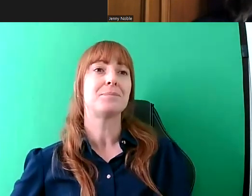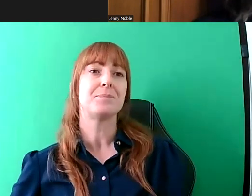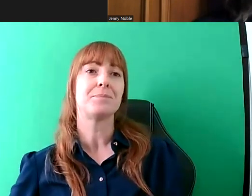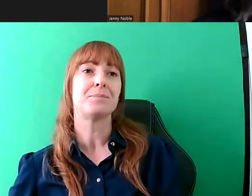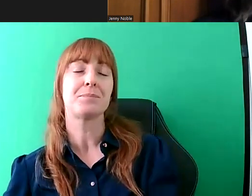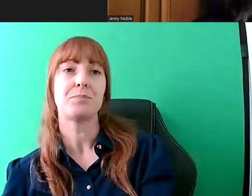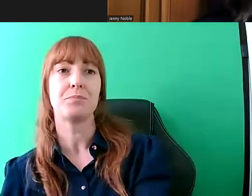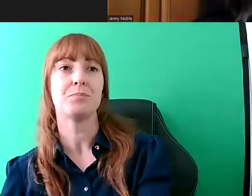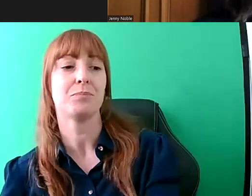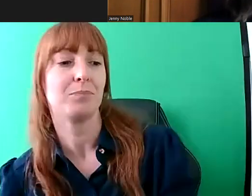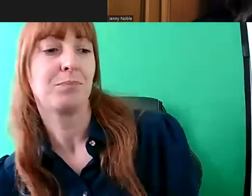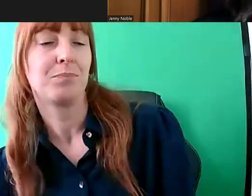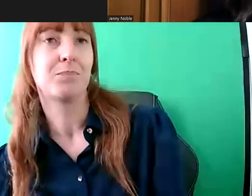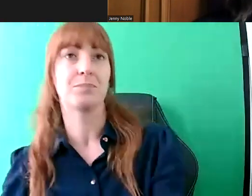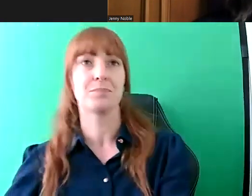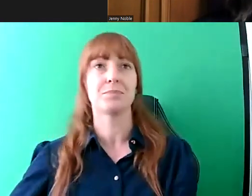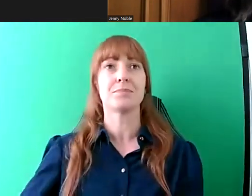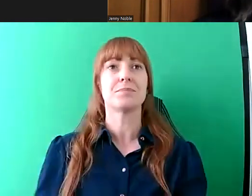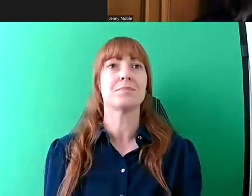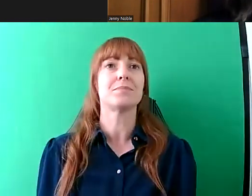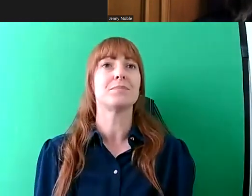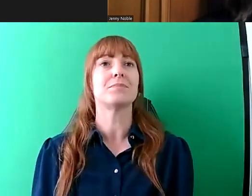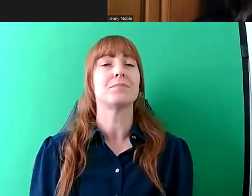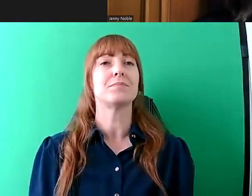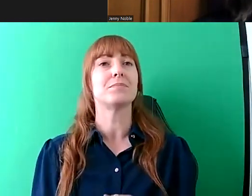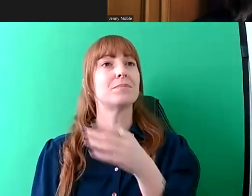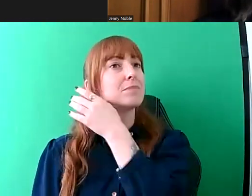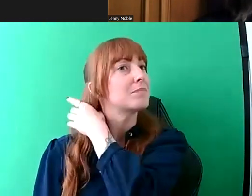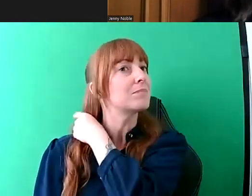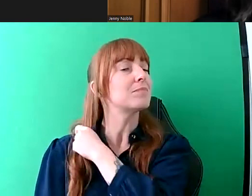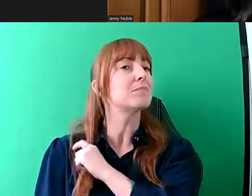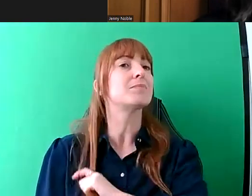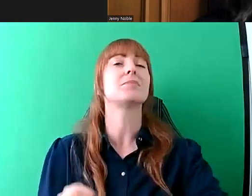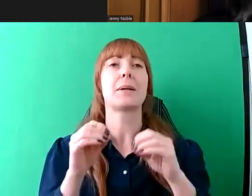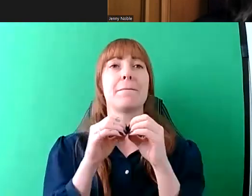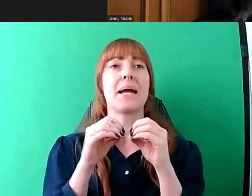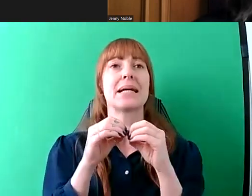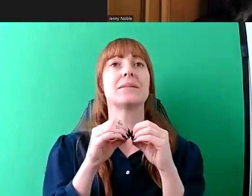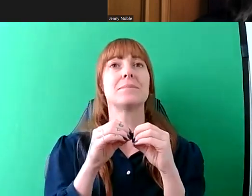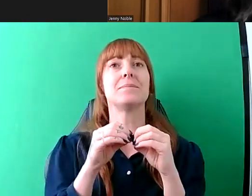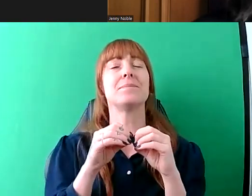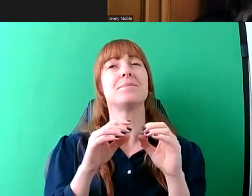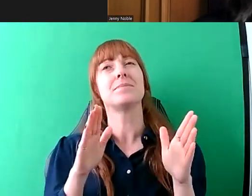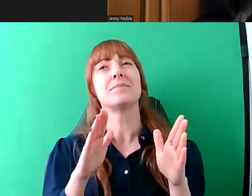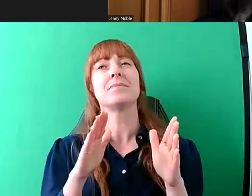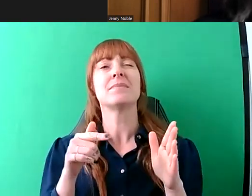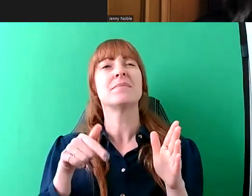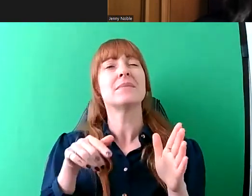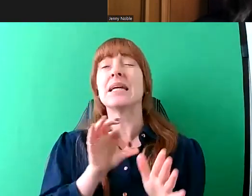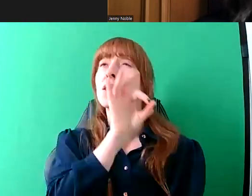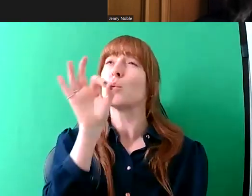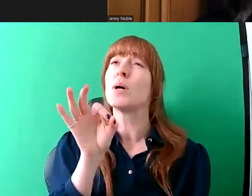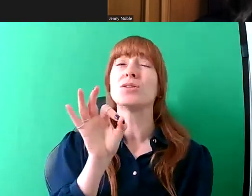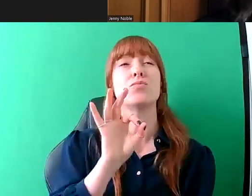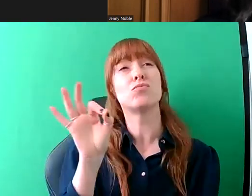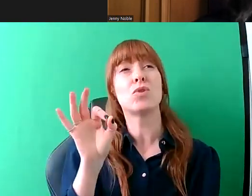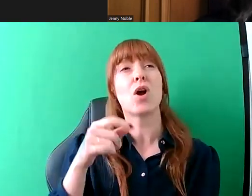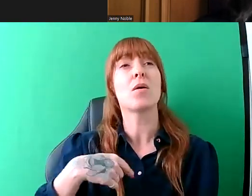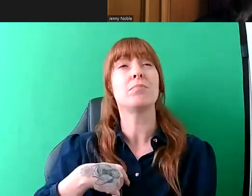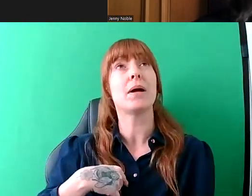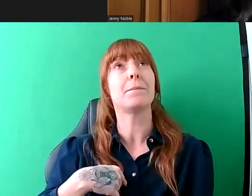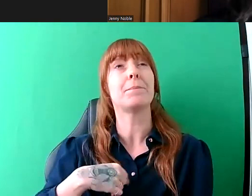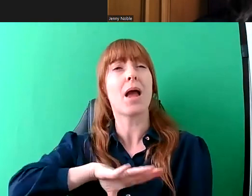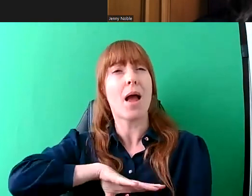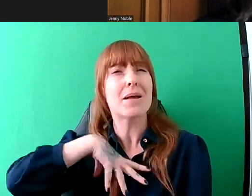Becky: It's not a question. What I'm saying, I'm inspired that you keep art after a project